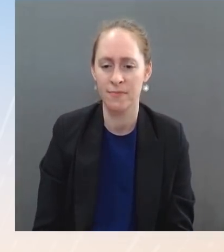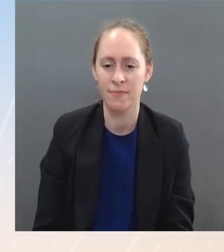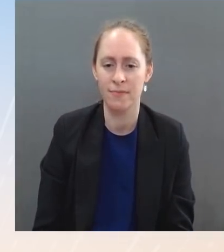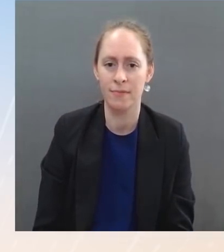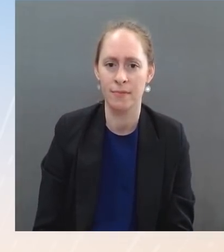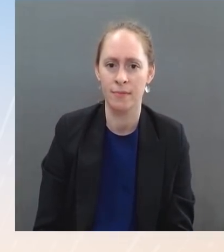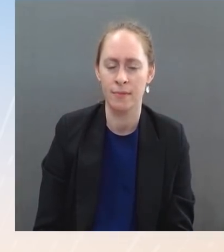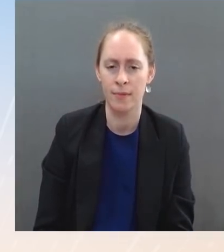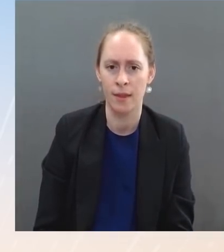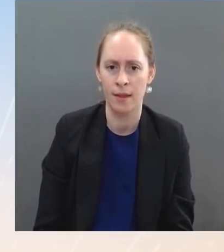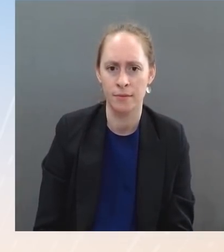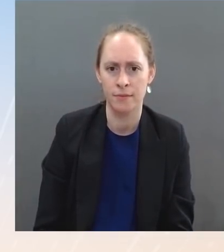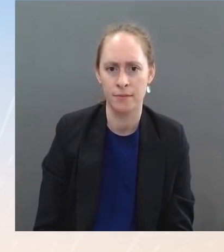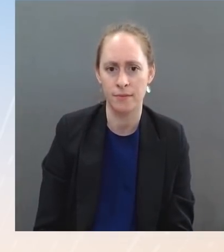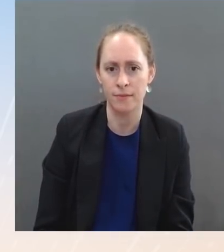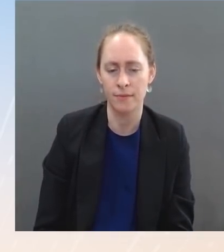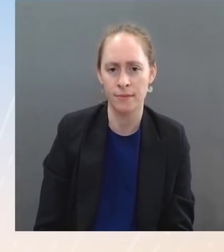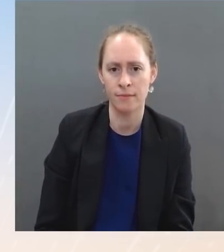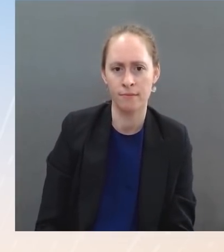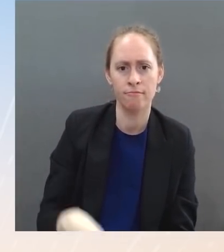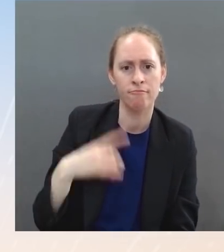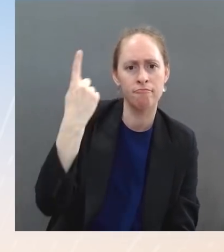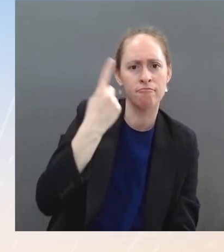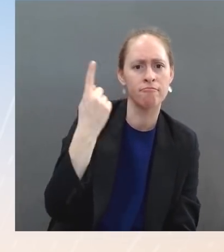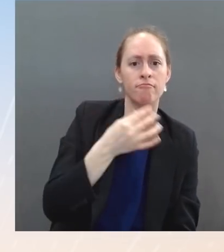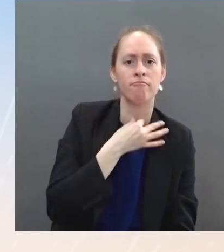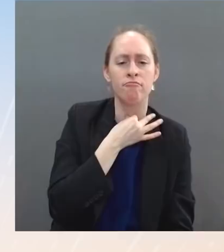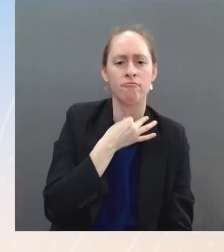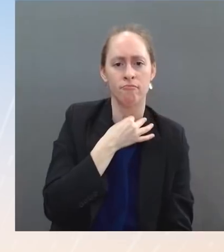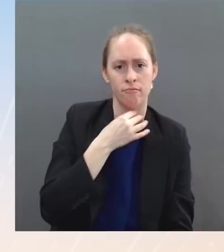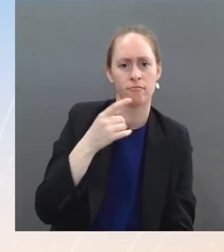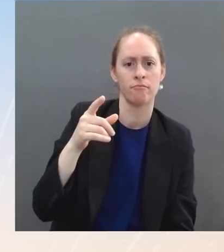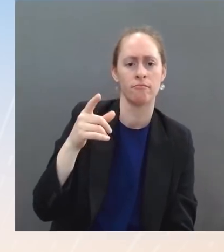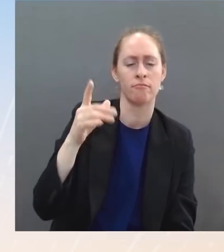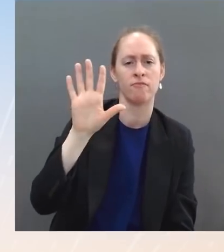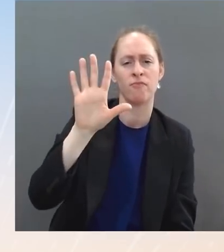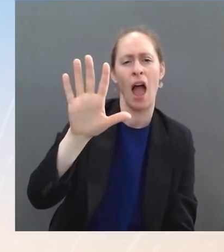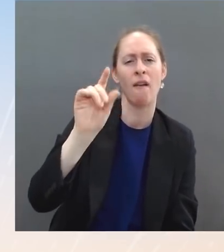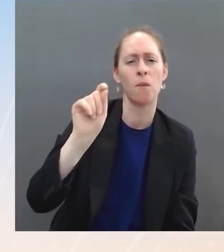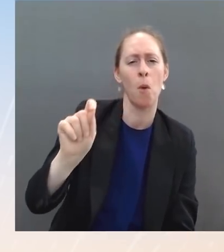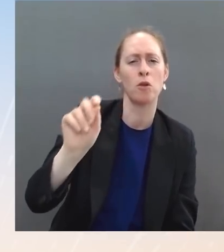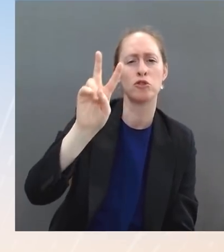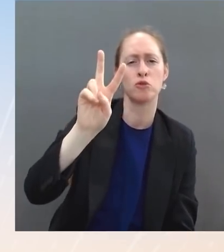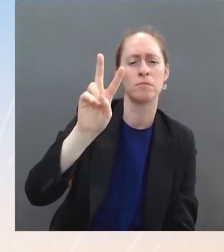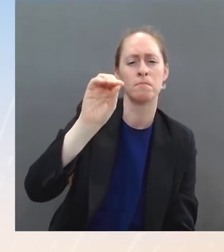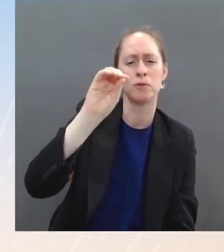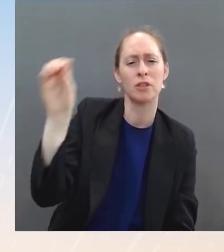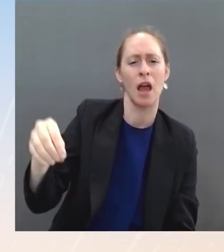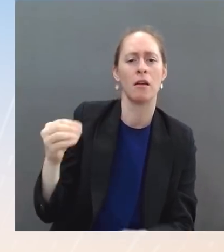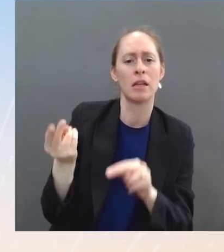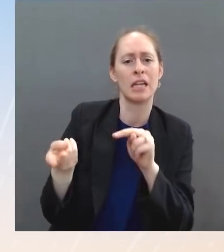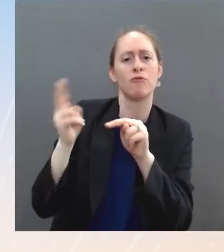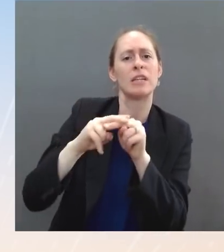is for the President and the White House that people will stop spending because the stuff they want is more expensive and that leads us to a recession.